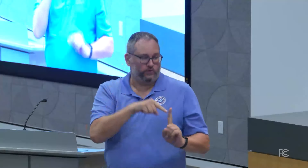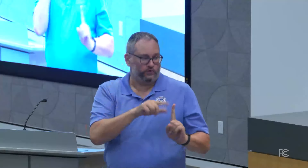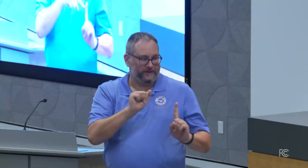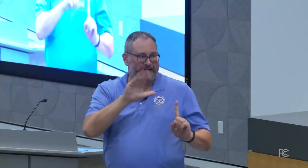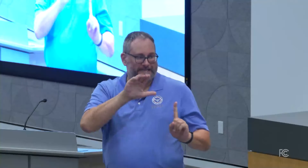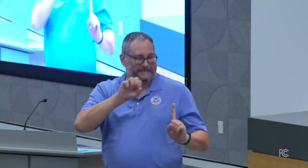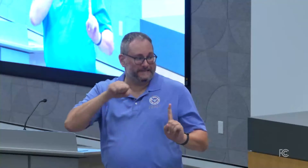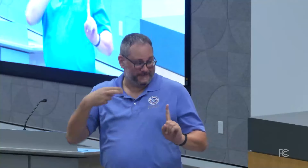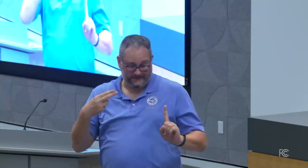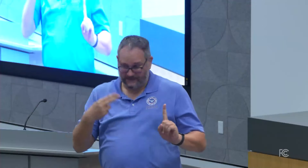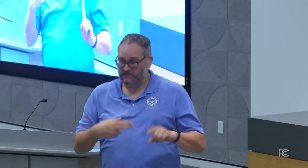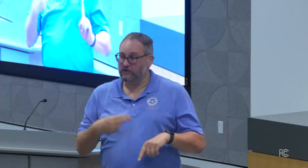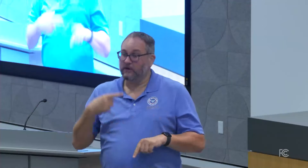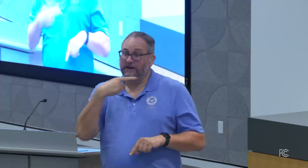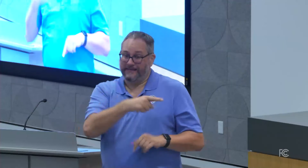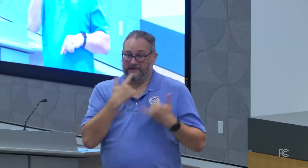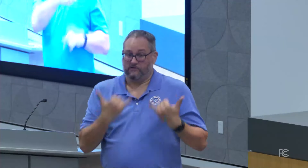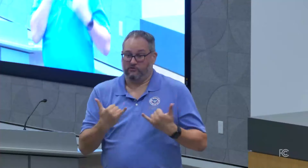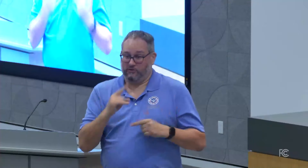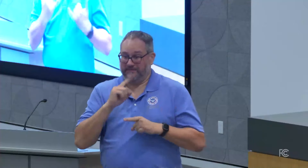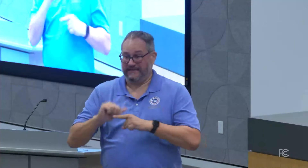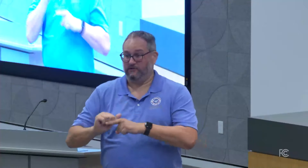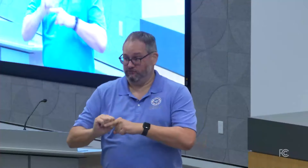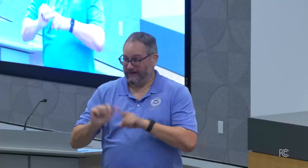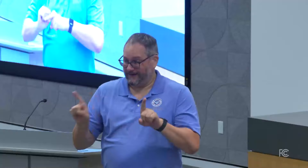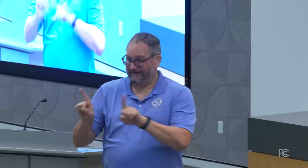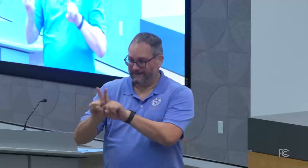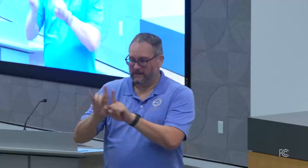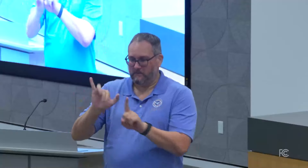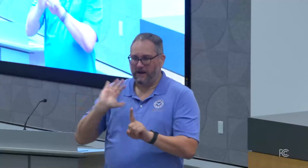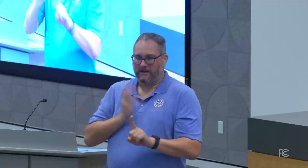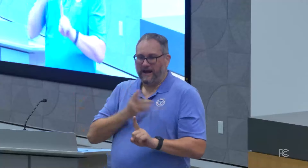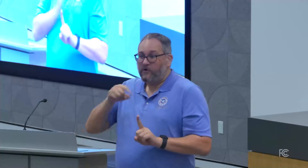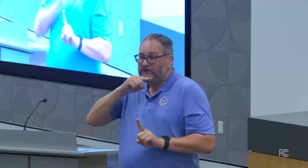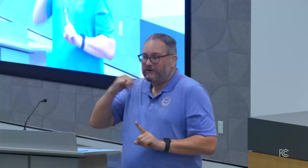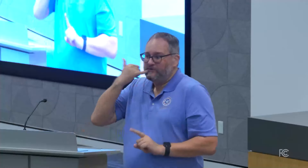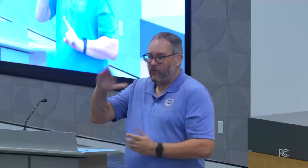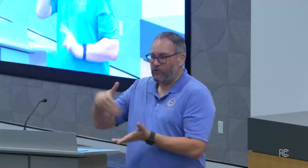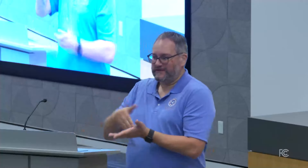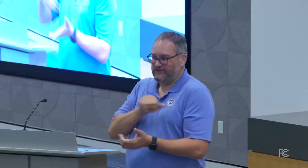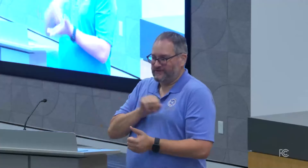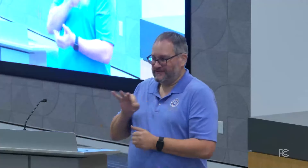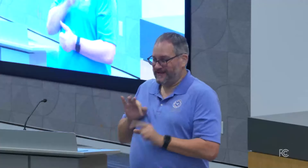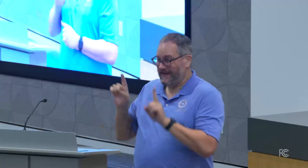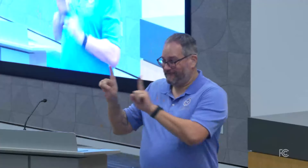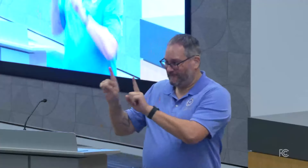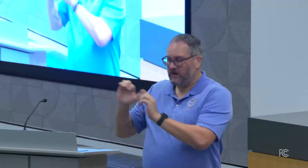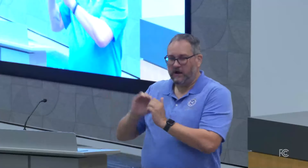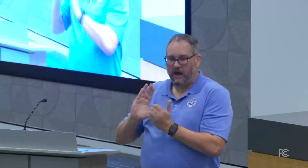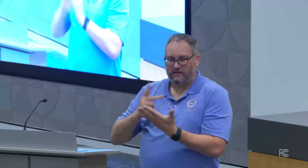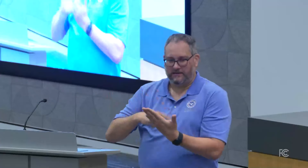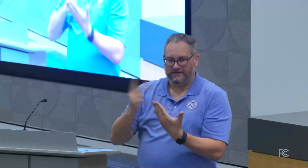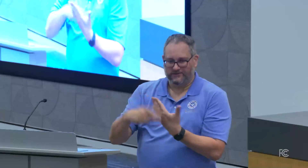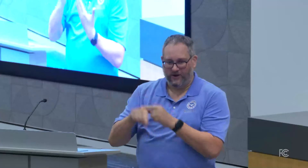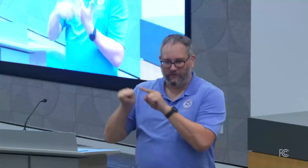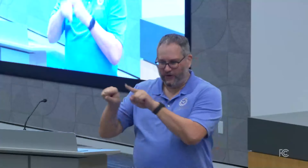AND SO WE HAVE HIRED ACTUALLY 10 DEAF EMPLOYEES SPECIFICALLY TO WORK THAT